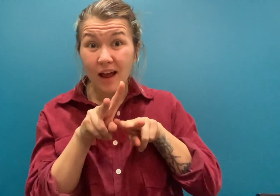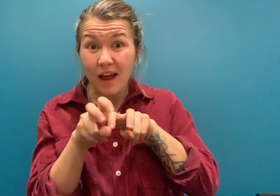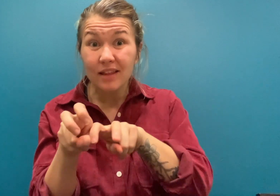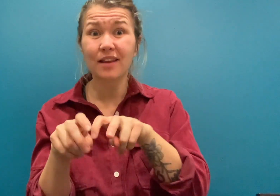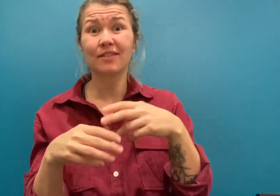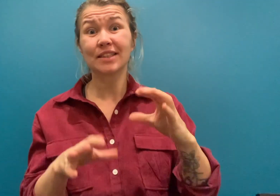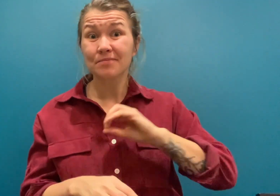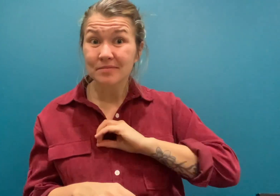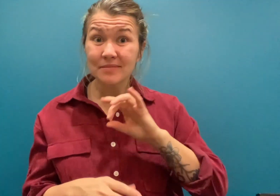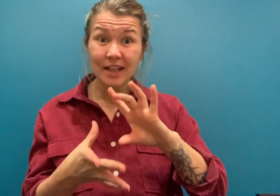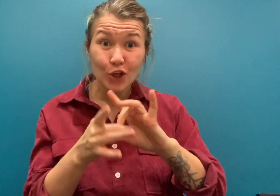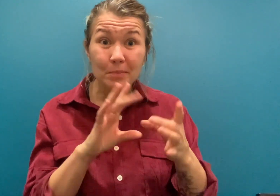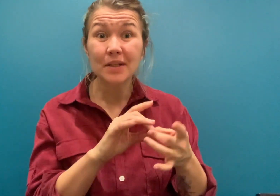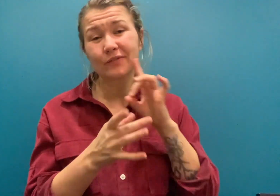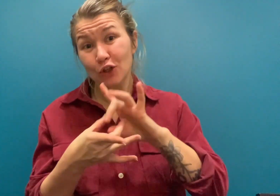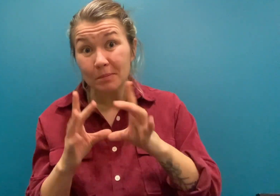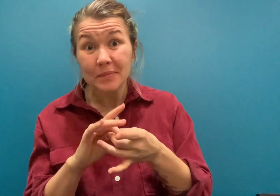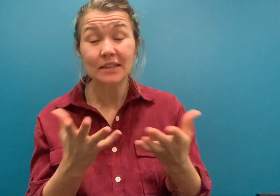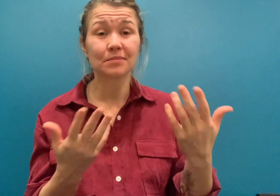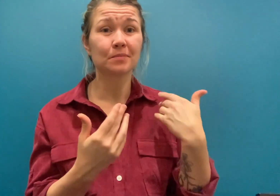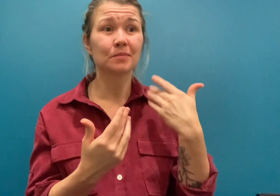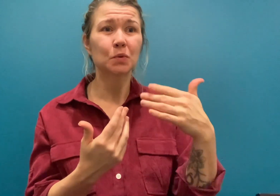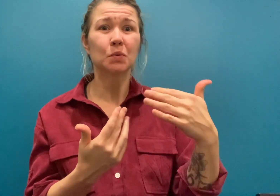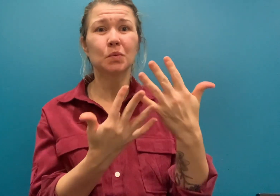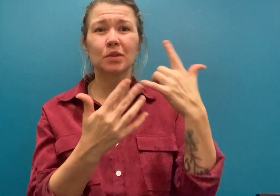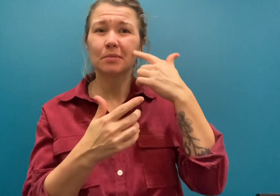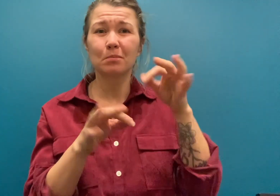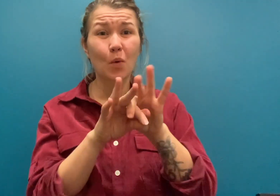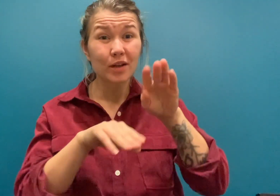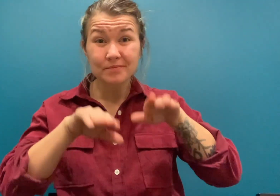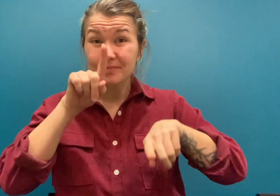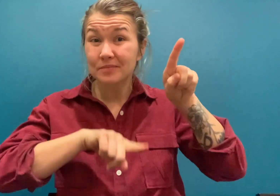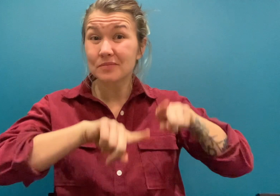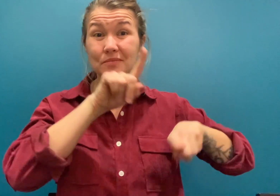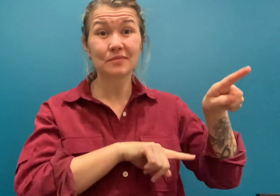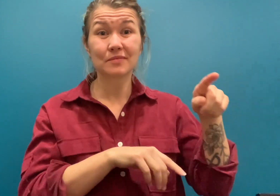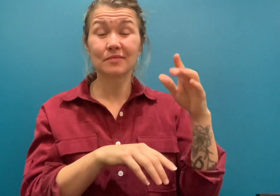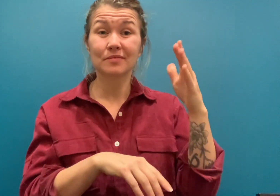won a medal at the Deaflympics. There is a need for diversity,